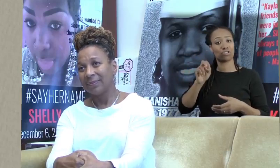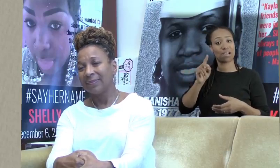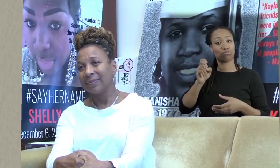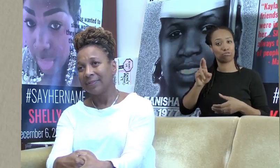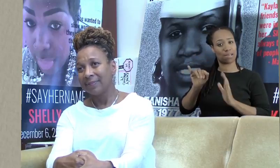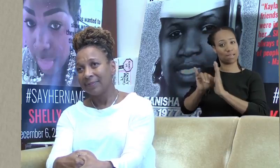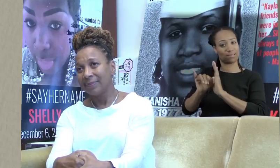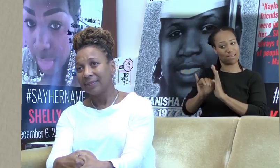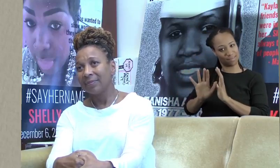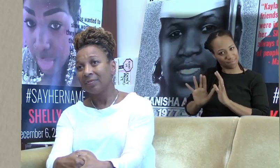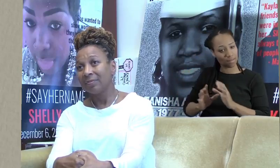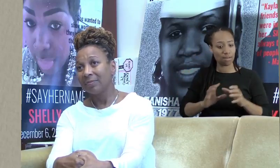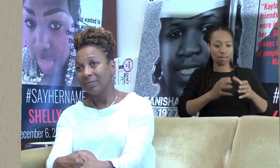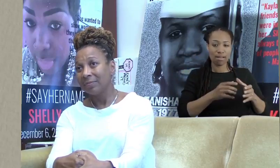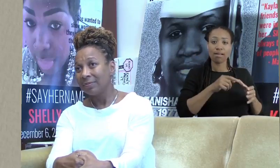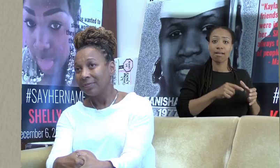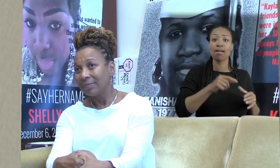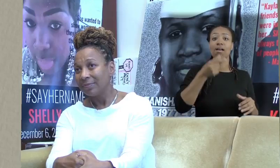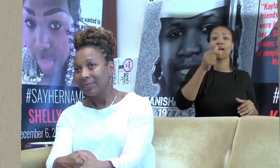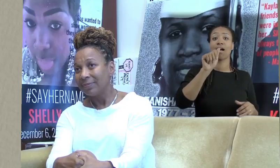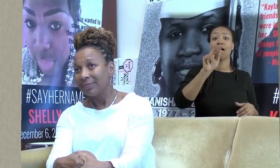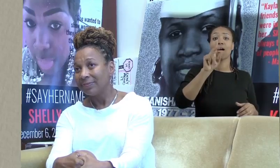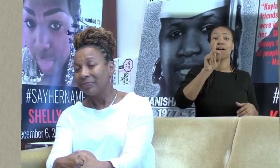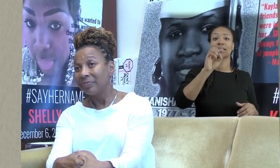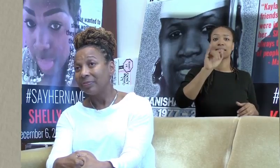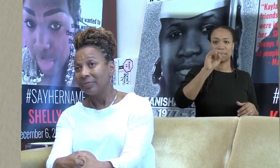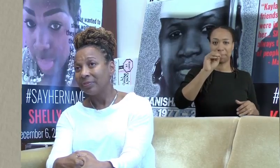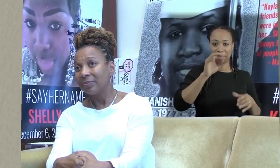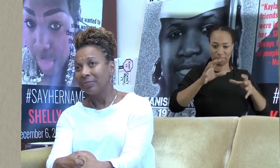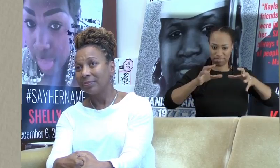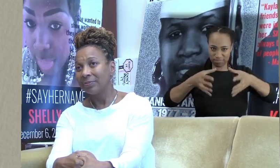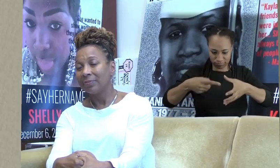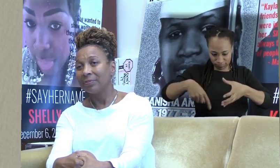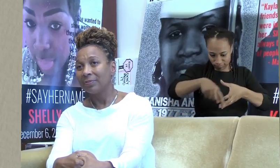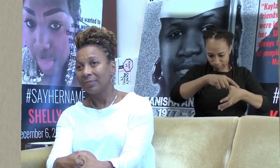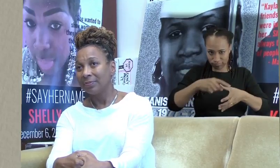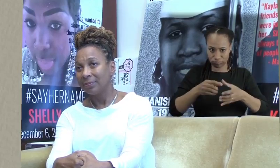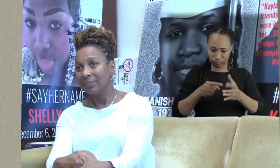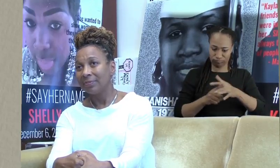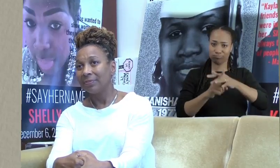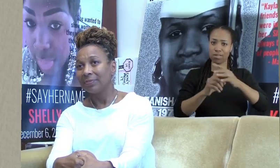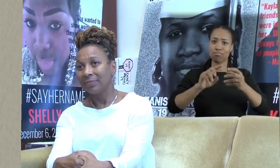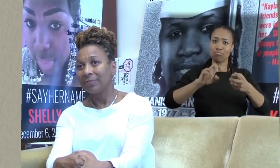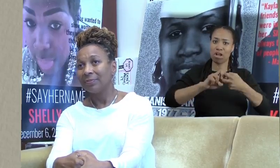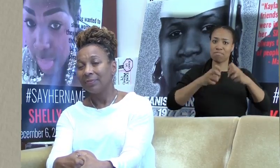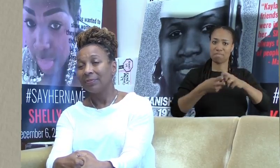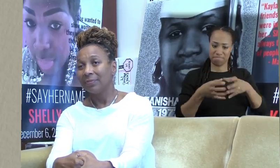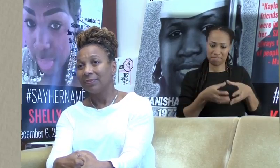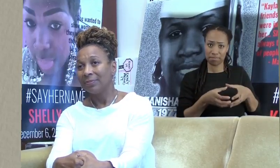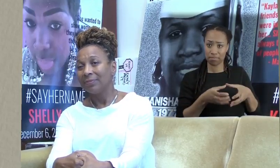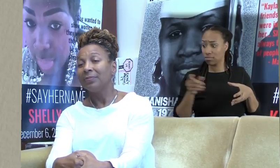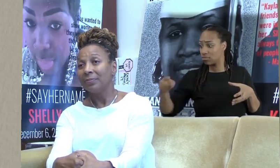And I would also say, um, audism coming together with classism, with racism, everywhere where there’s structures of subordination, and people are located in multiple systems of subordination,